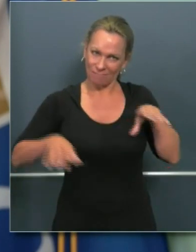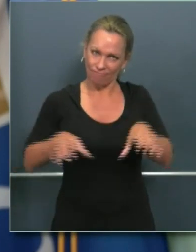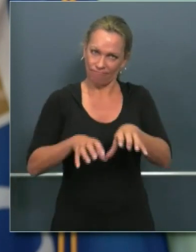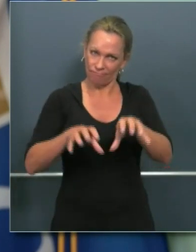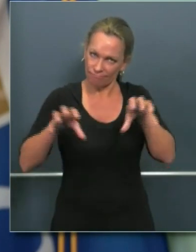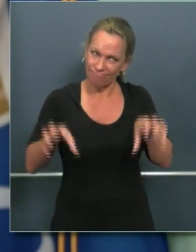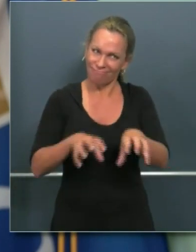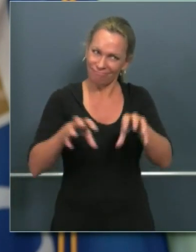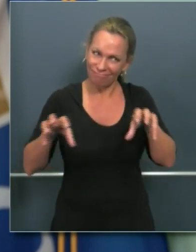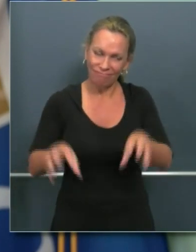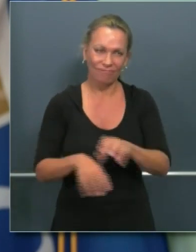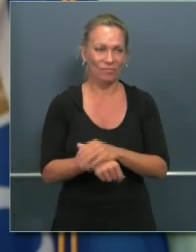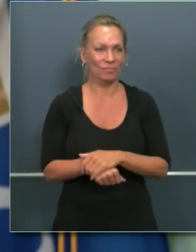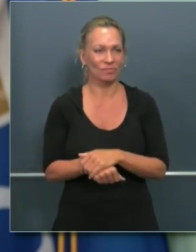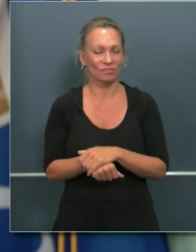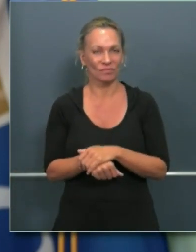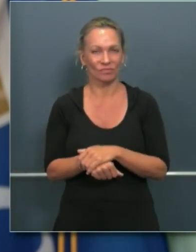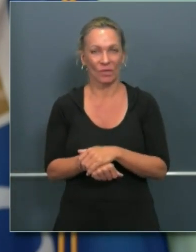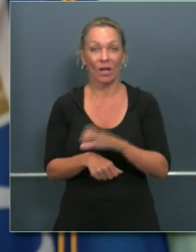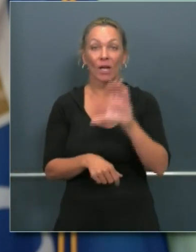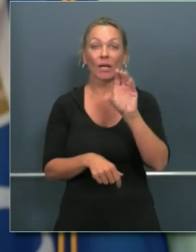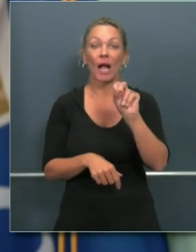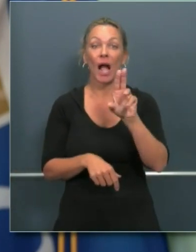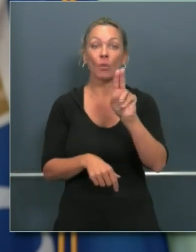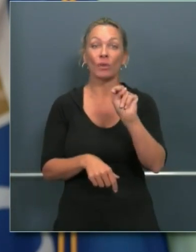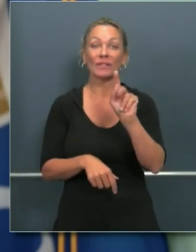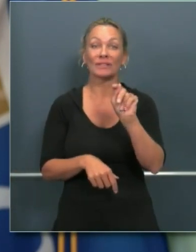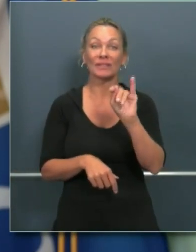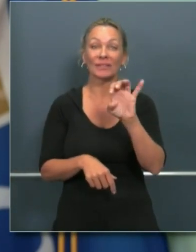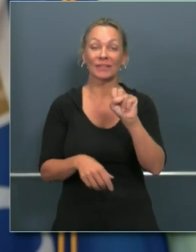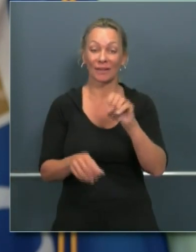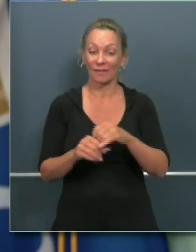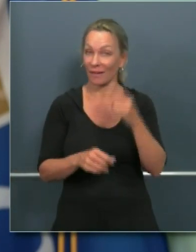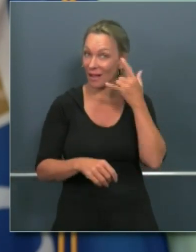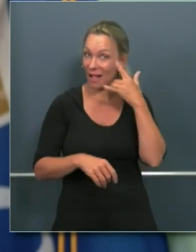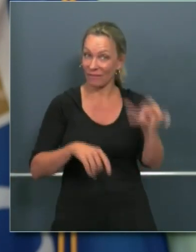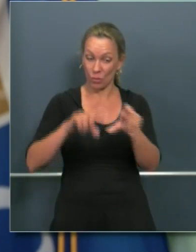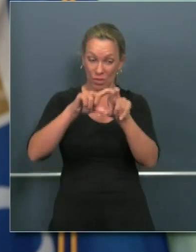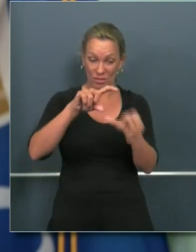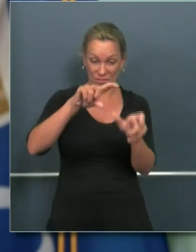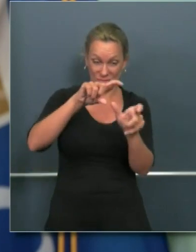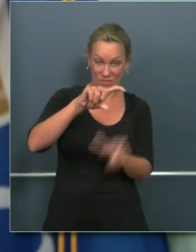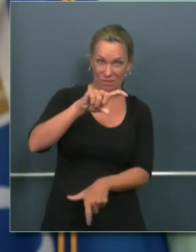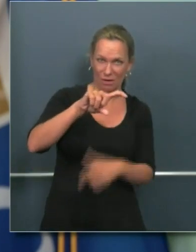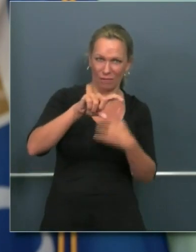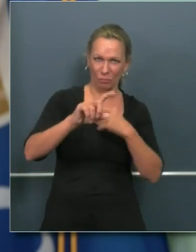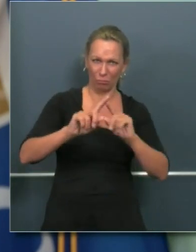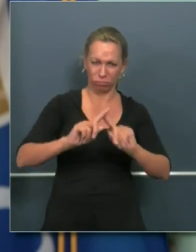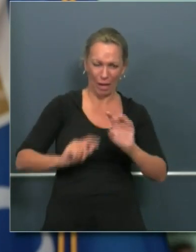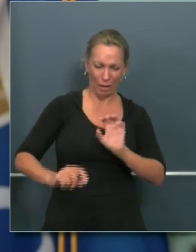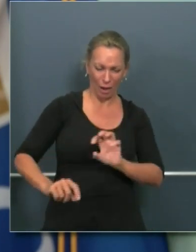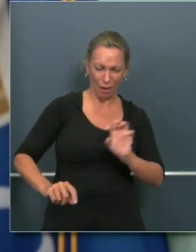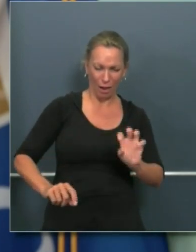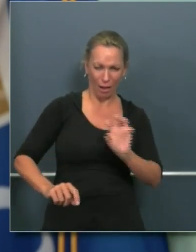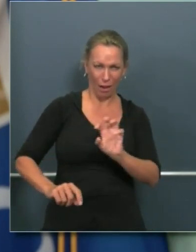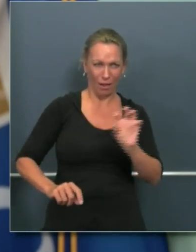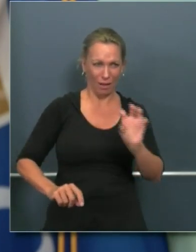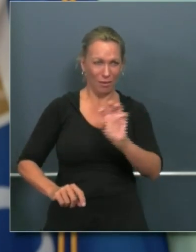CALIFORNIA REMEMBER CALIFORNIA IS 50 8 COUNTIES OVER FOREIGN 70, ALMOST 480 CITIES AND WHEN